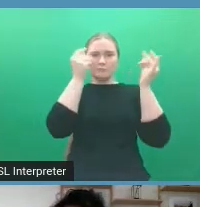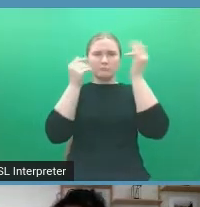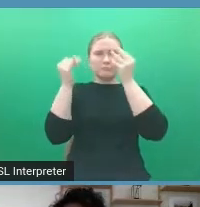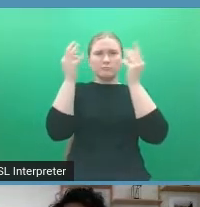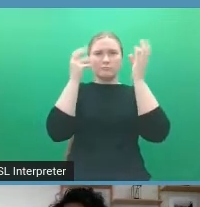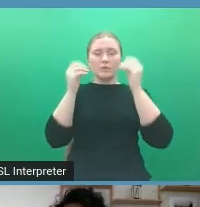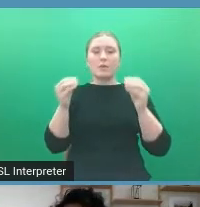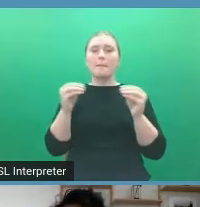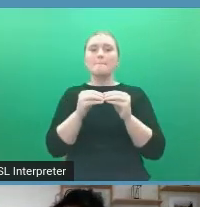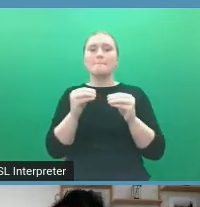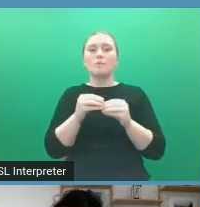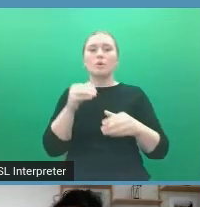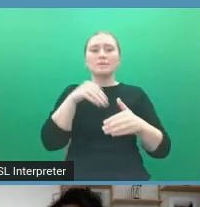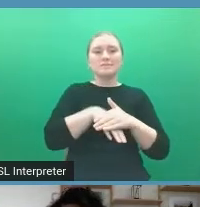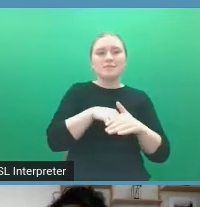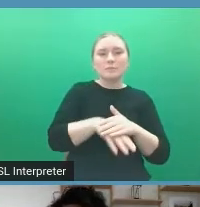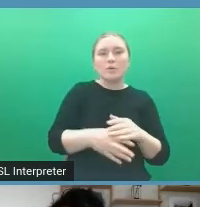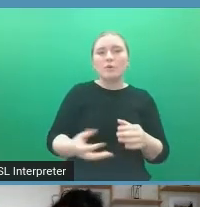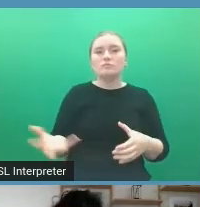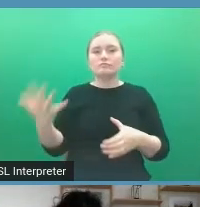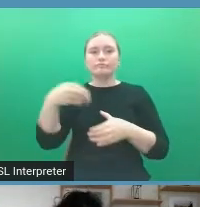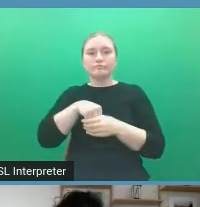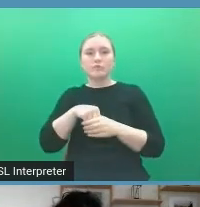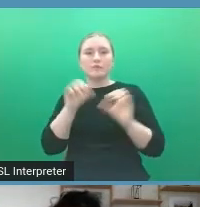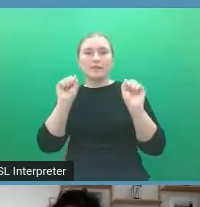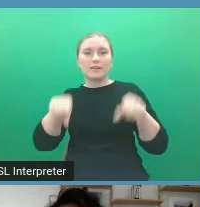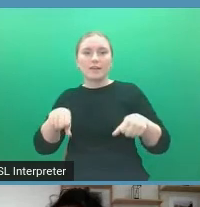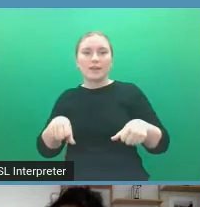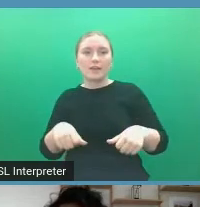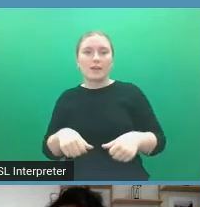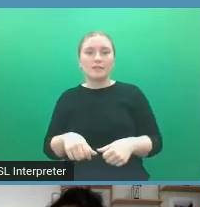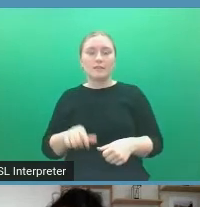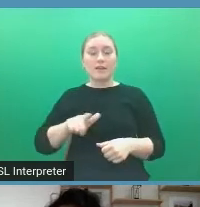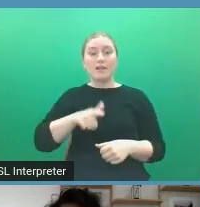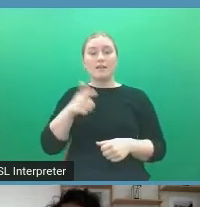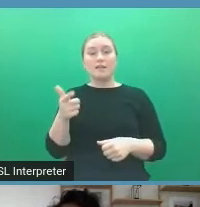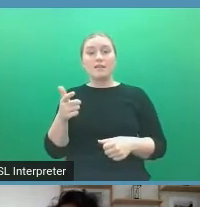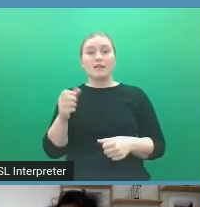accessible experience. The example we see on this next slide, arts and conservation tools,